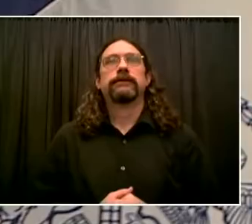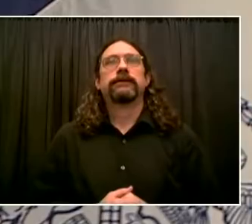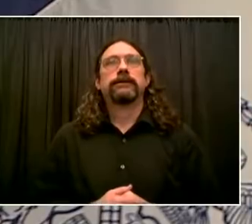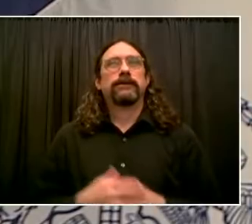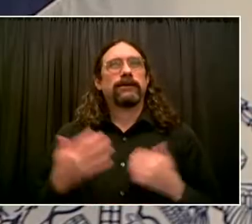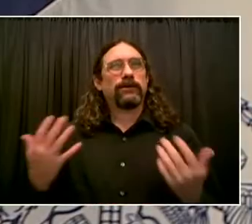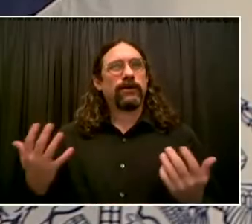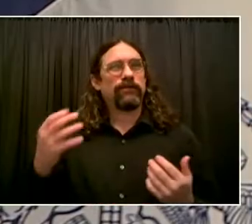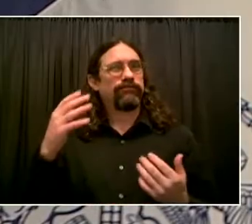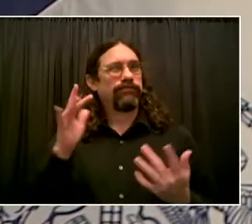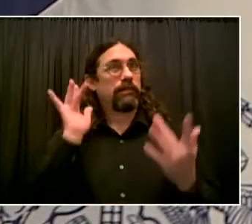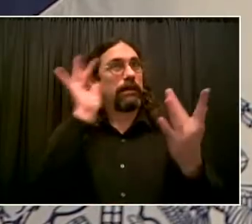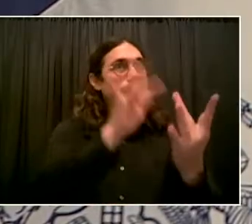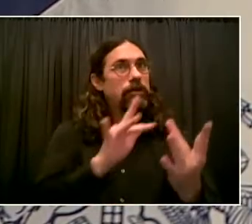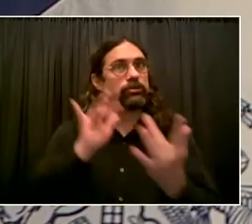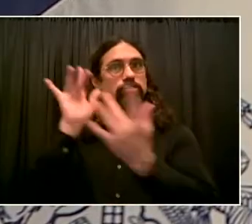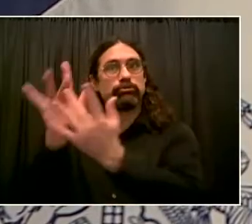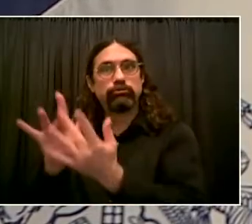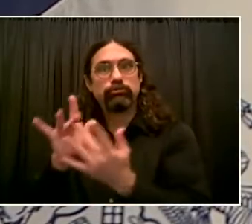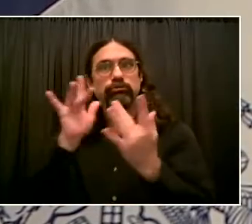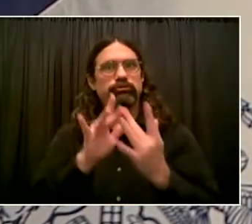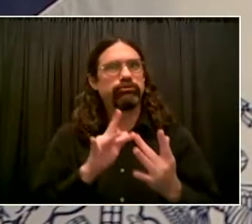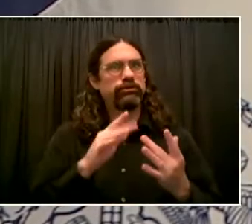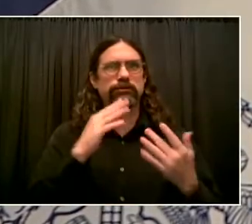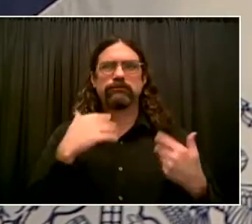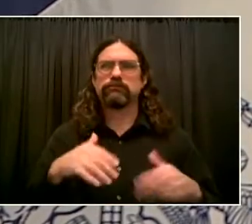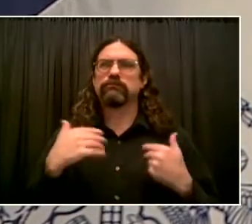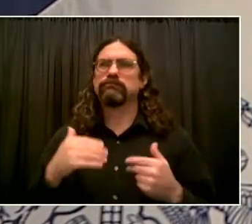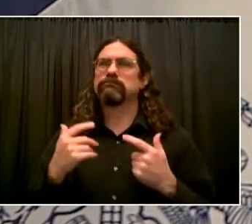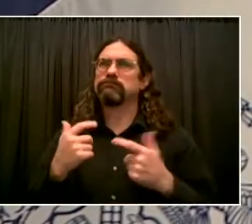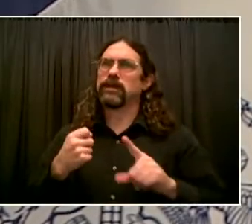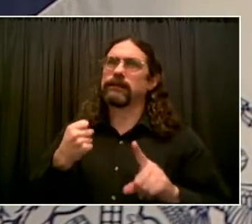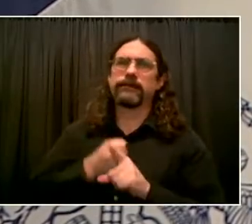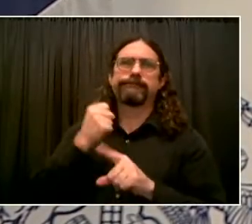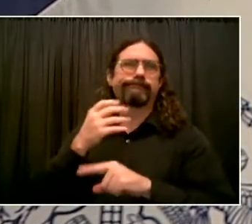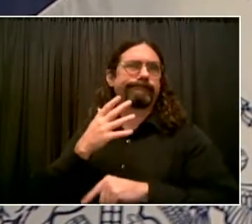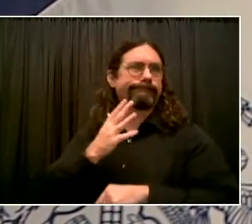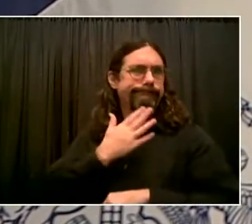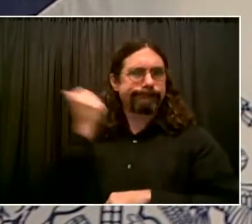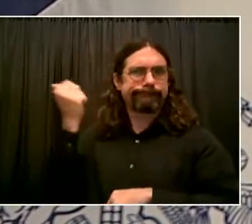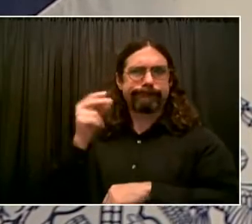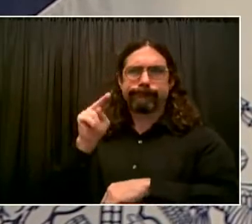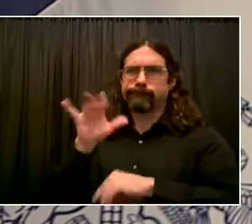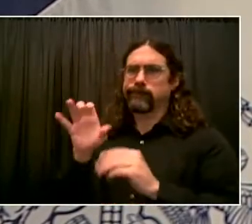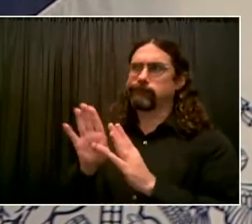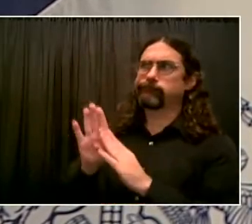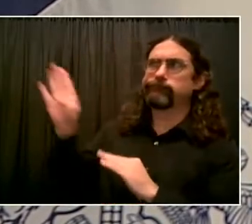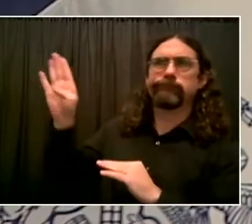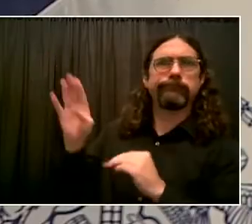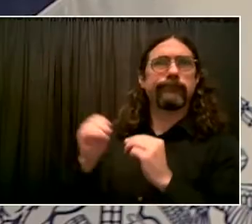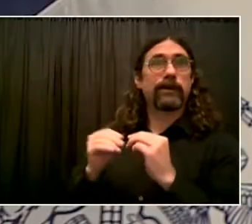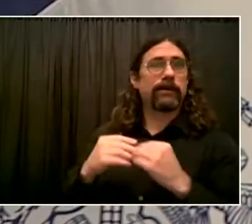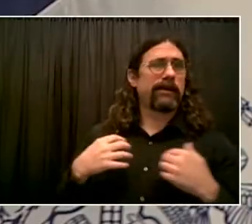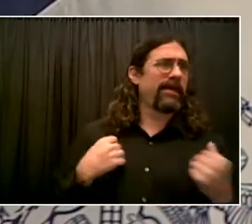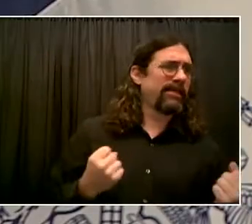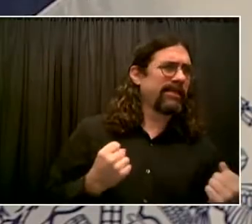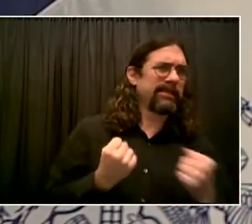THANK YOU. NOW THE INCENTIVES AND OUTREACH ARE